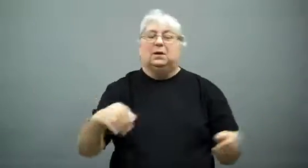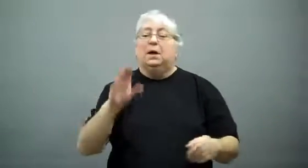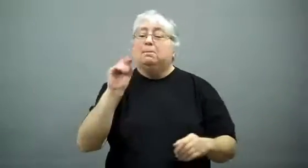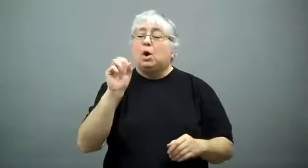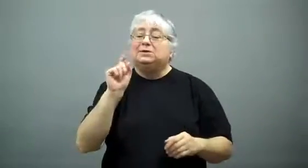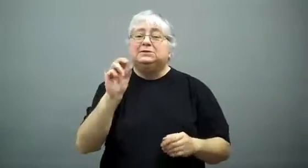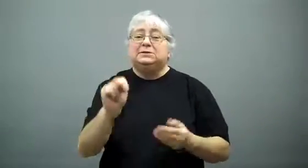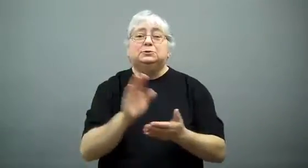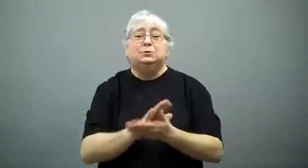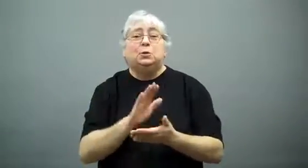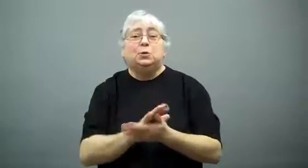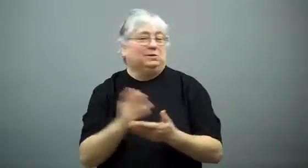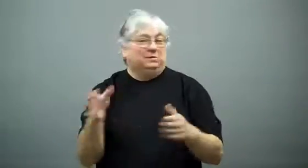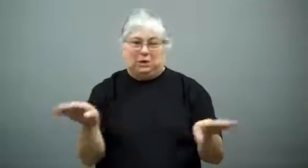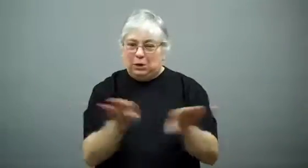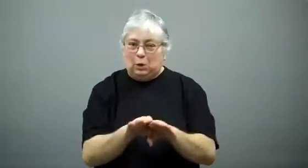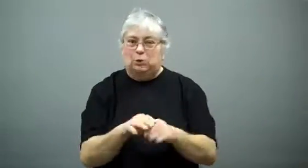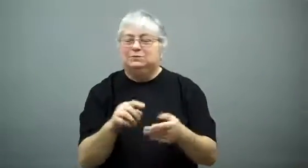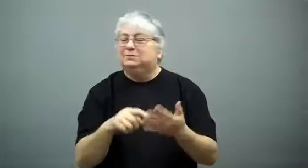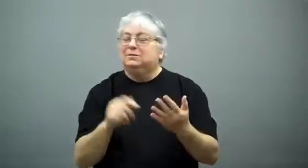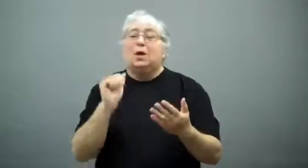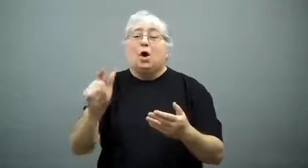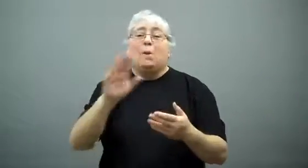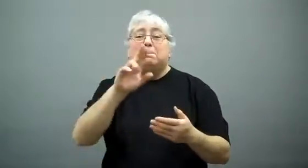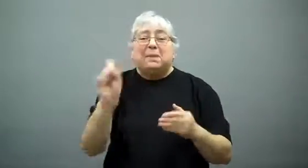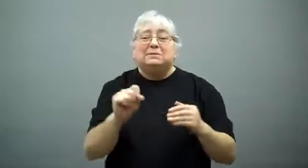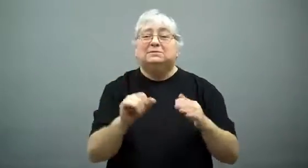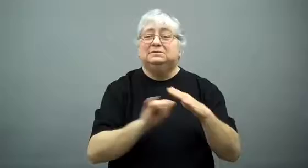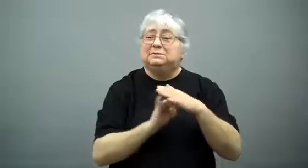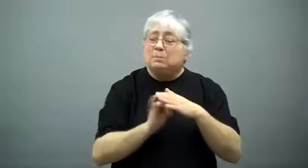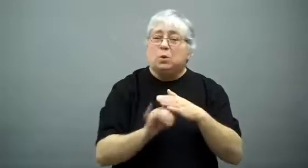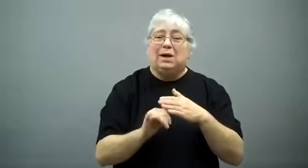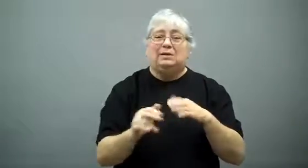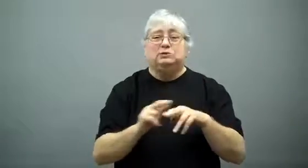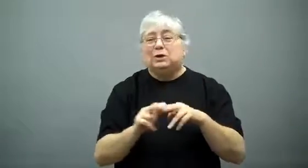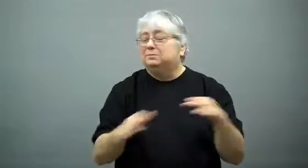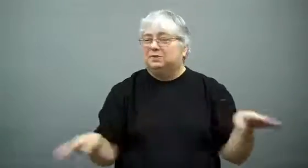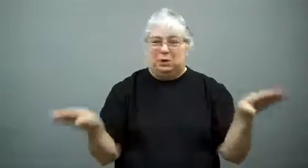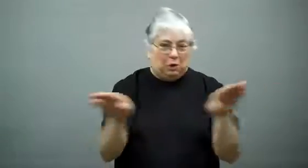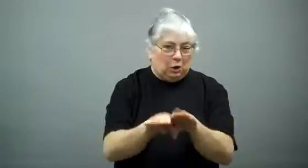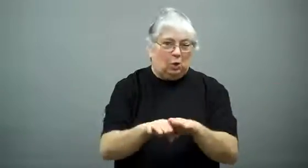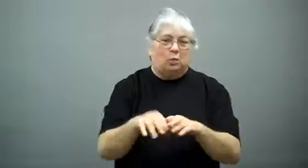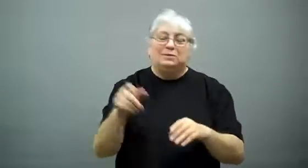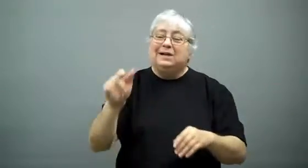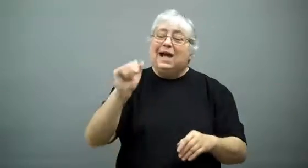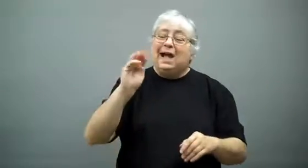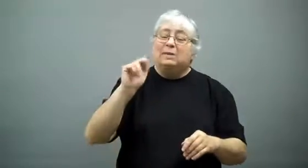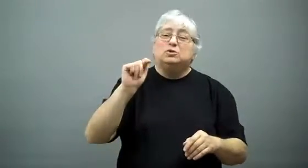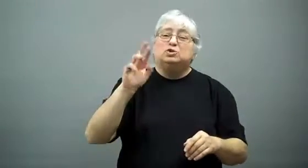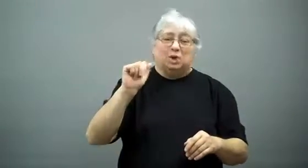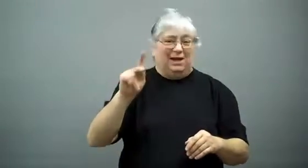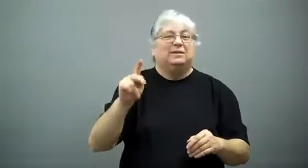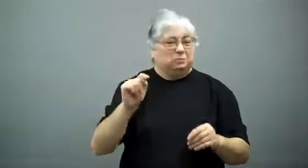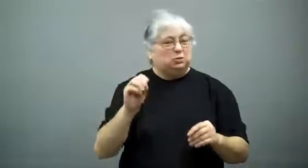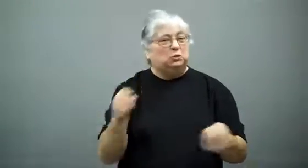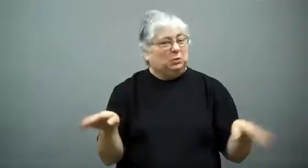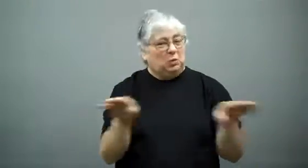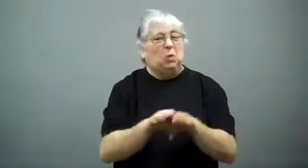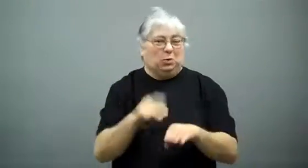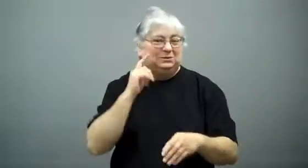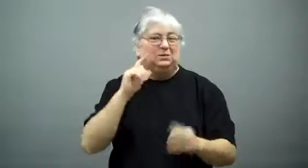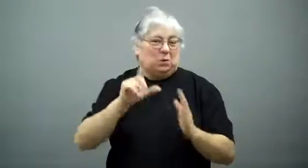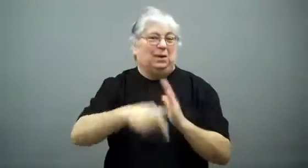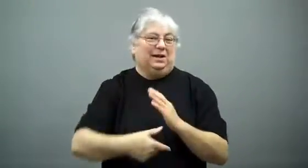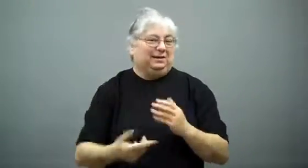Boston schools and transit operations were shut down.